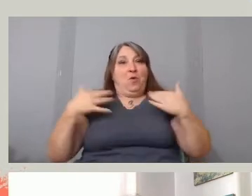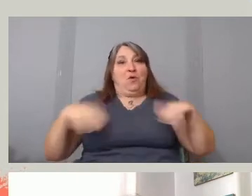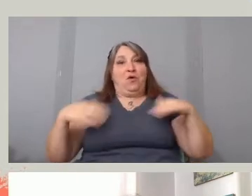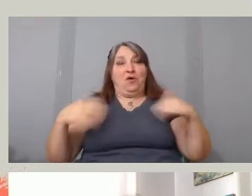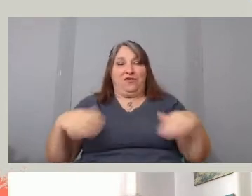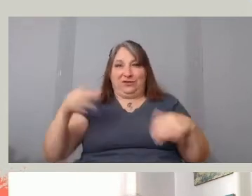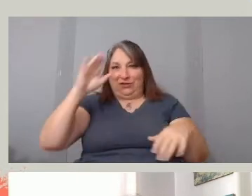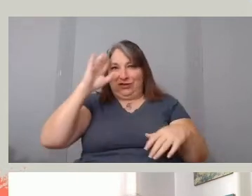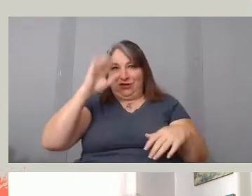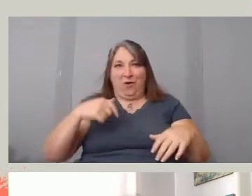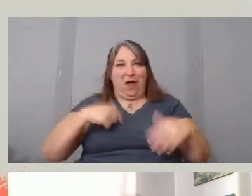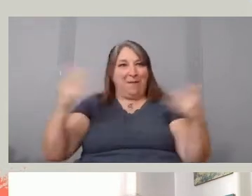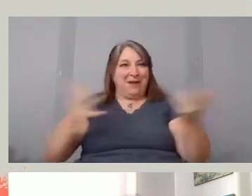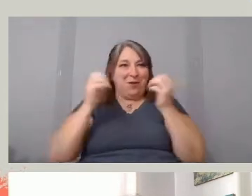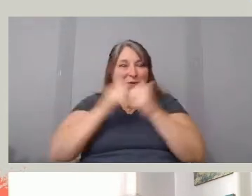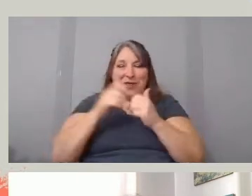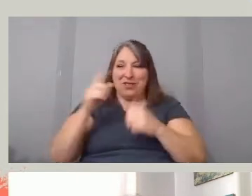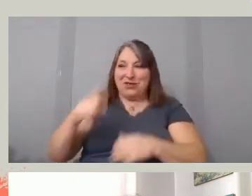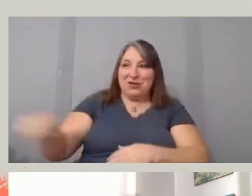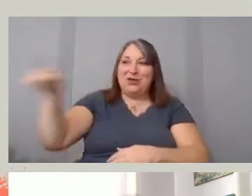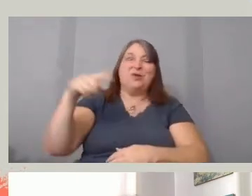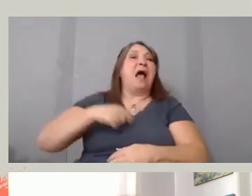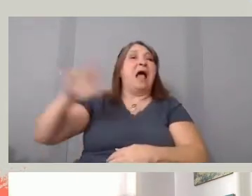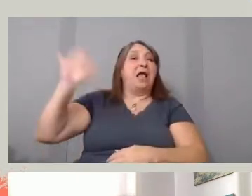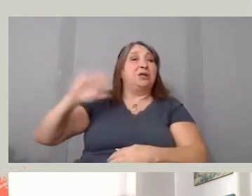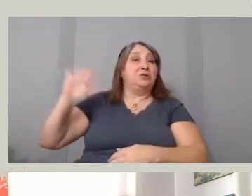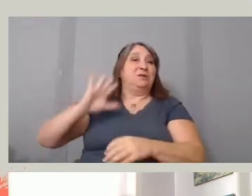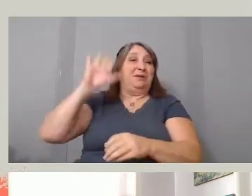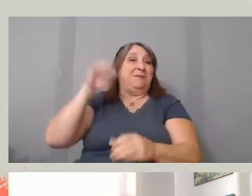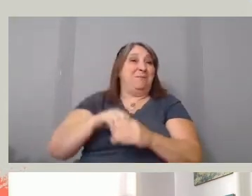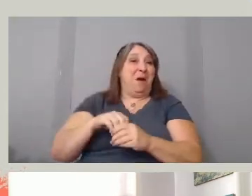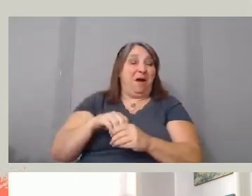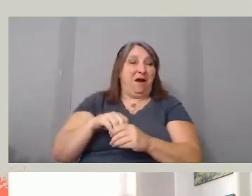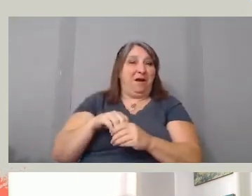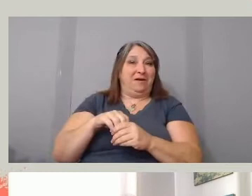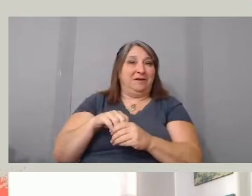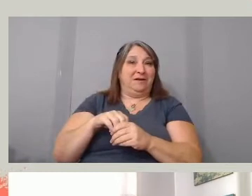I was part of a previous era of activism